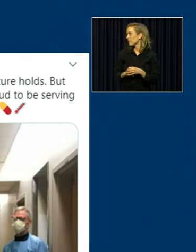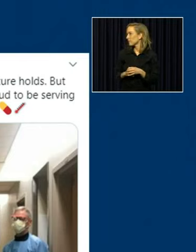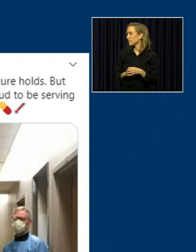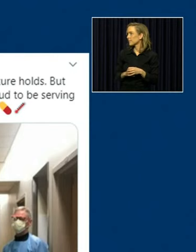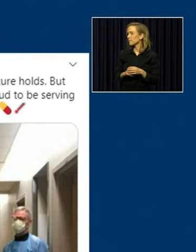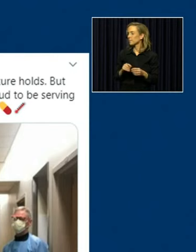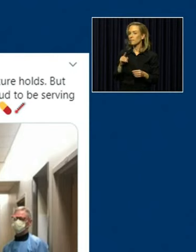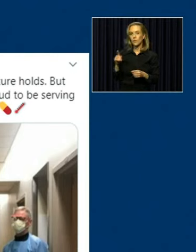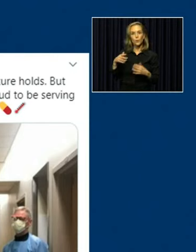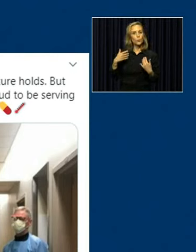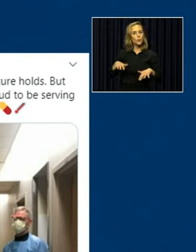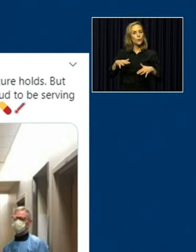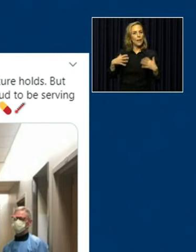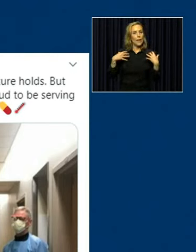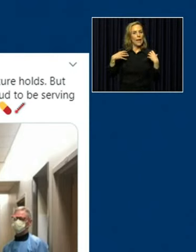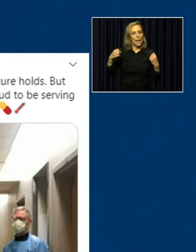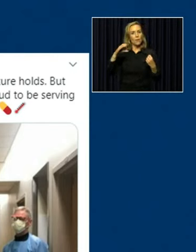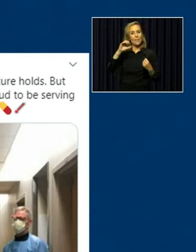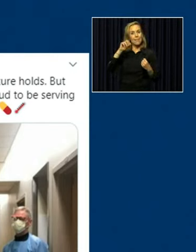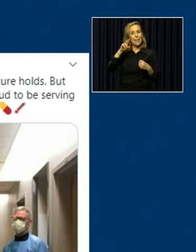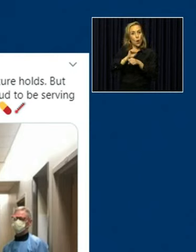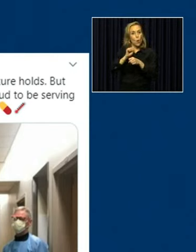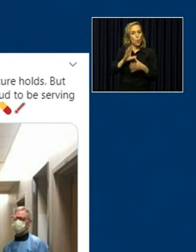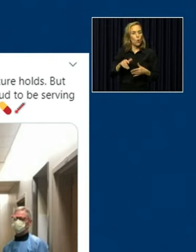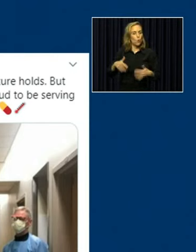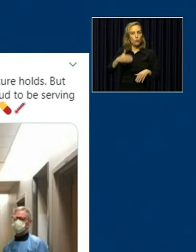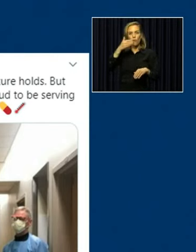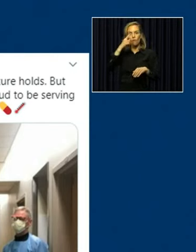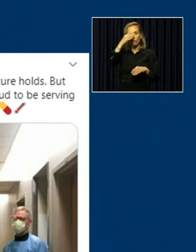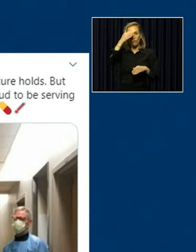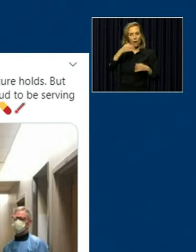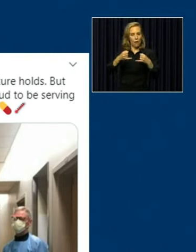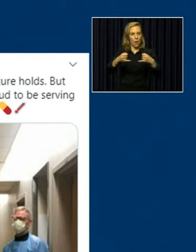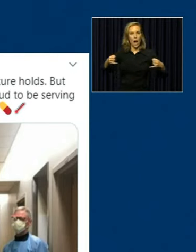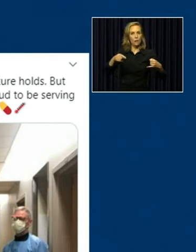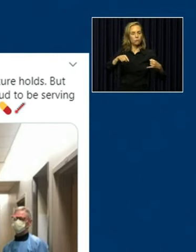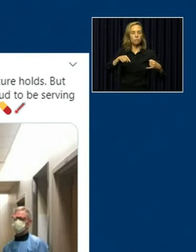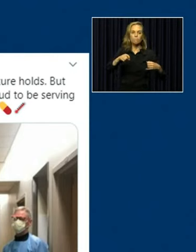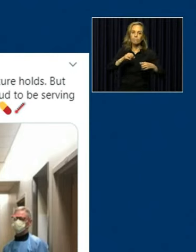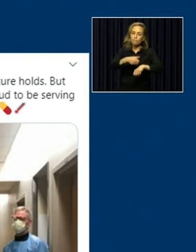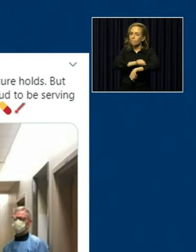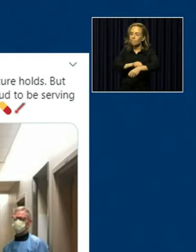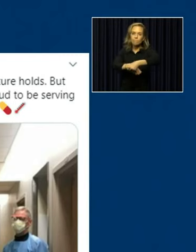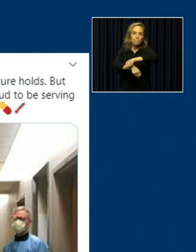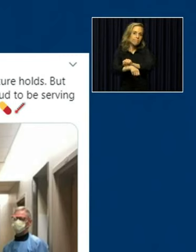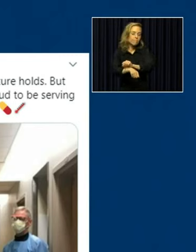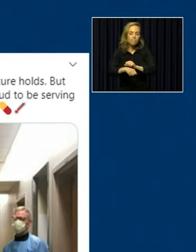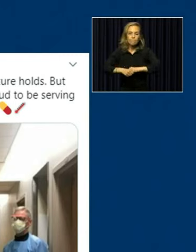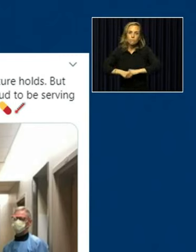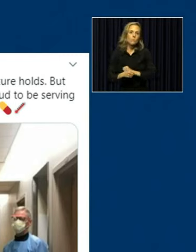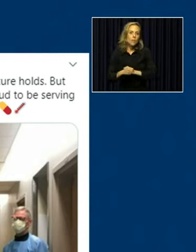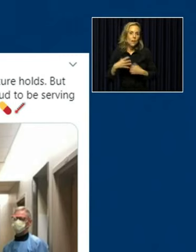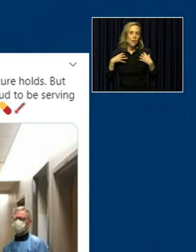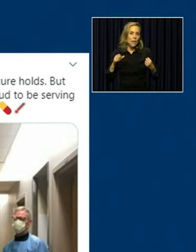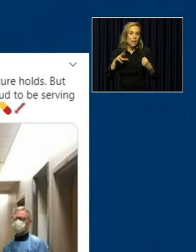OUT FOR FREE FOR ANYBODY IN THEIR NEIGHBORHOOD THAT NEEDS IT. THAT'S BEING A GOOD NEIGHBOR. IT'S MAKING SURE EVERYBODY HAS